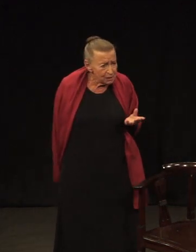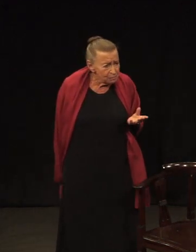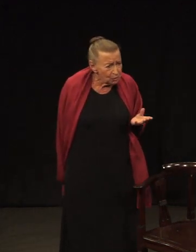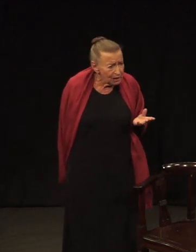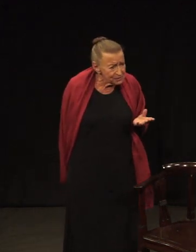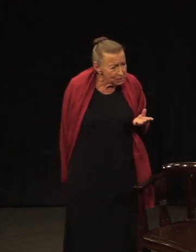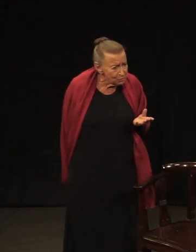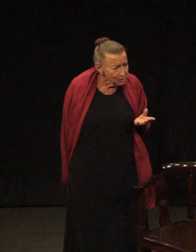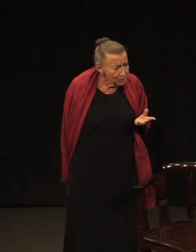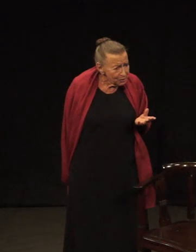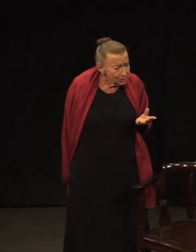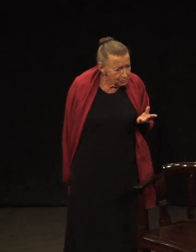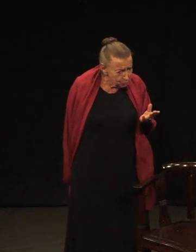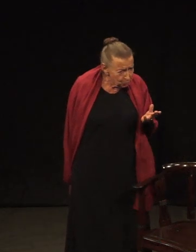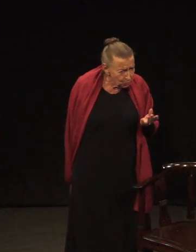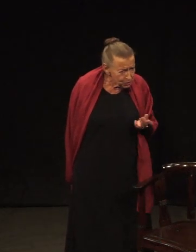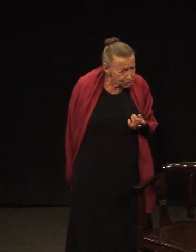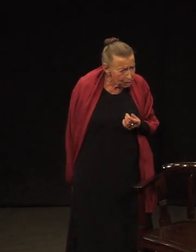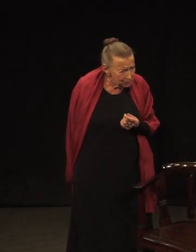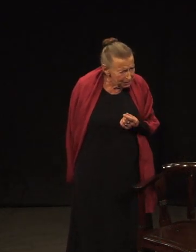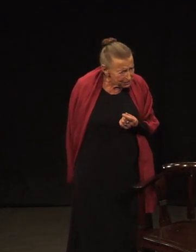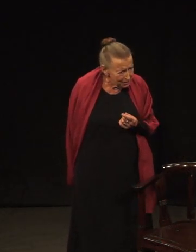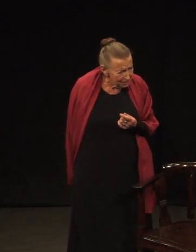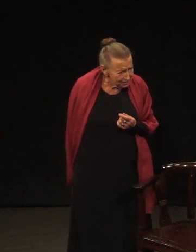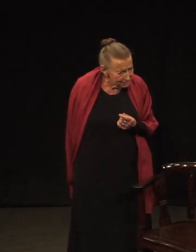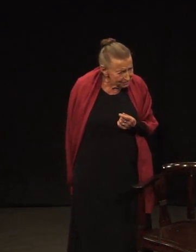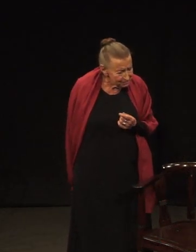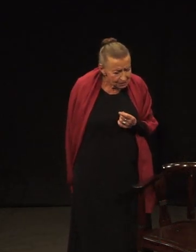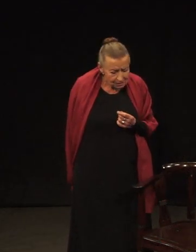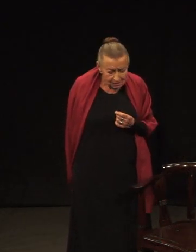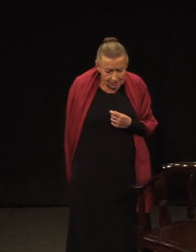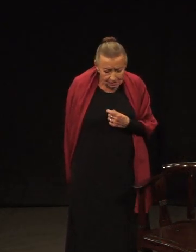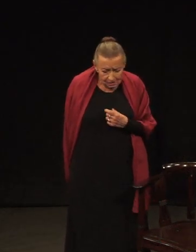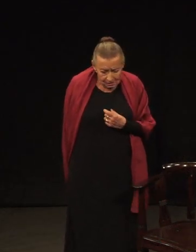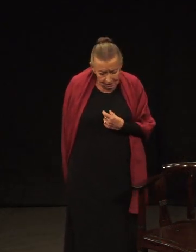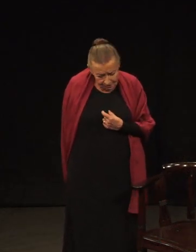he'd show a newspaper sewn secretly into his scapular.